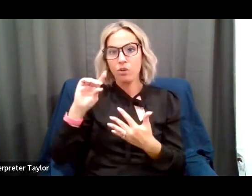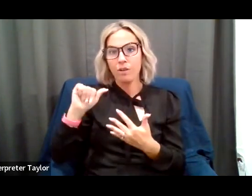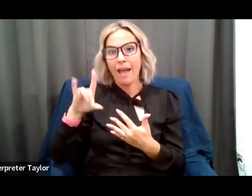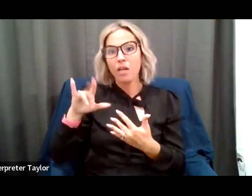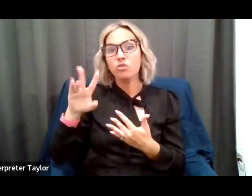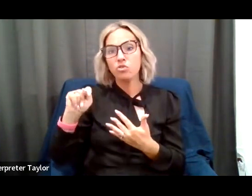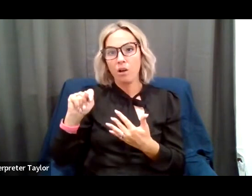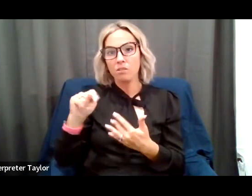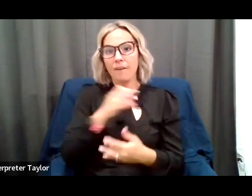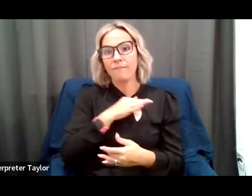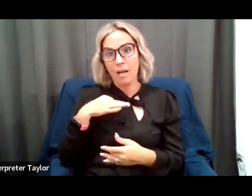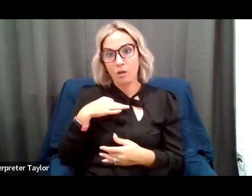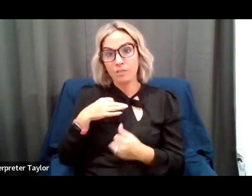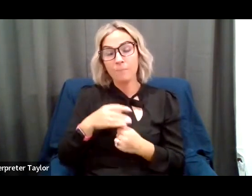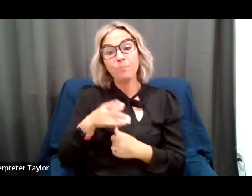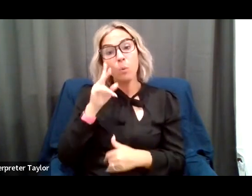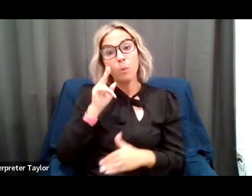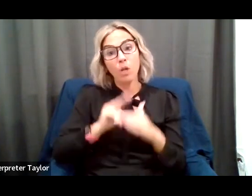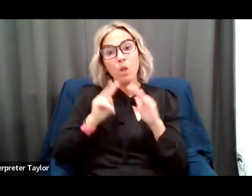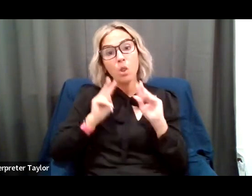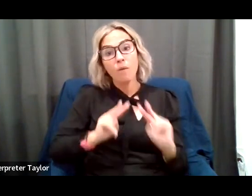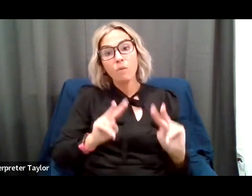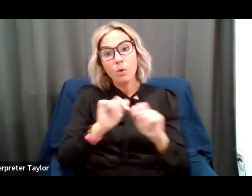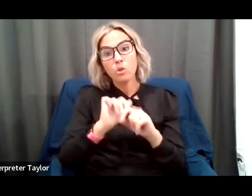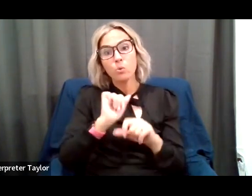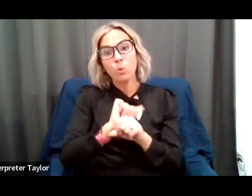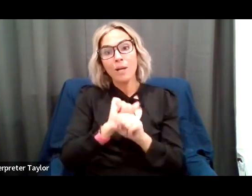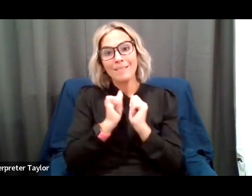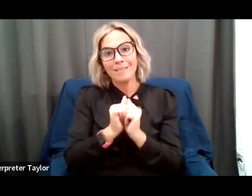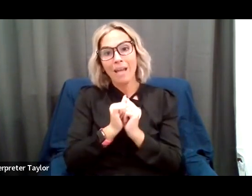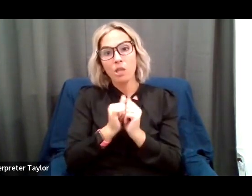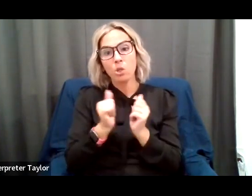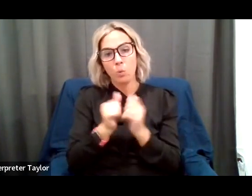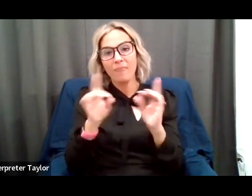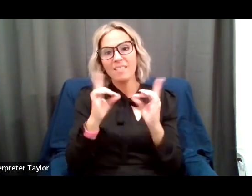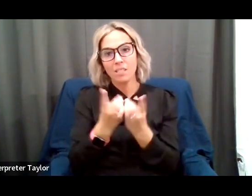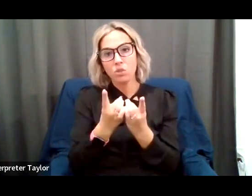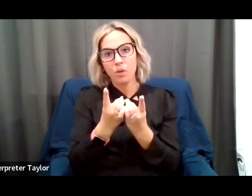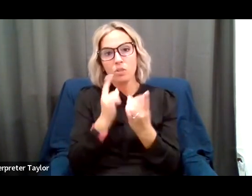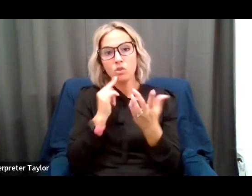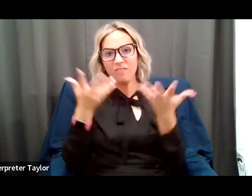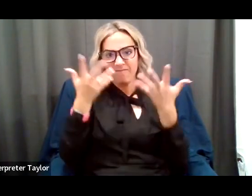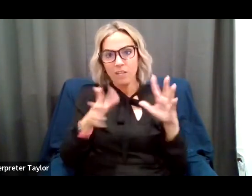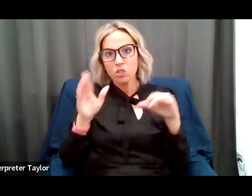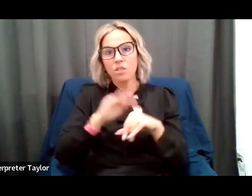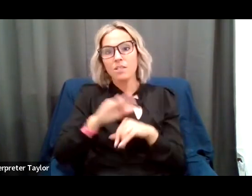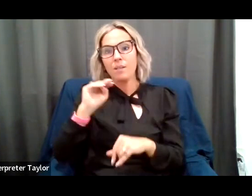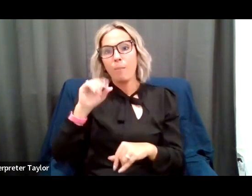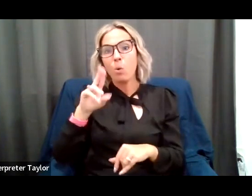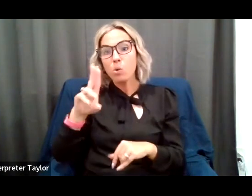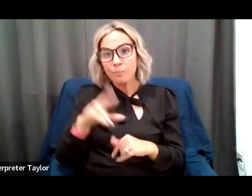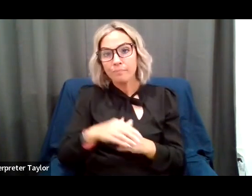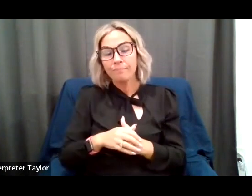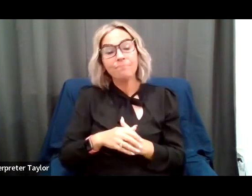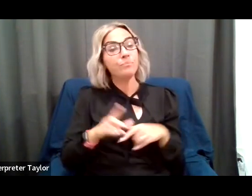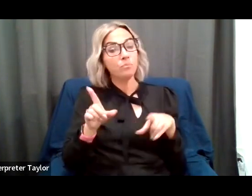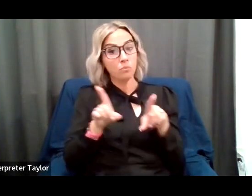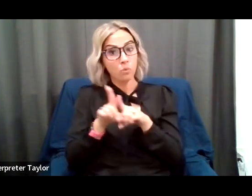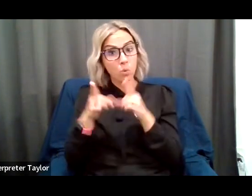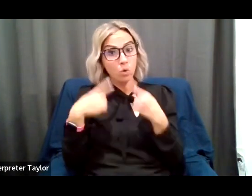We look forward to working together with the District to complete this MOU. Um, additionally, during our last session,